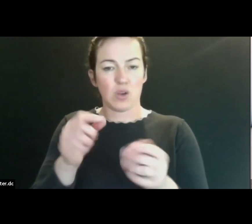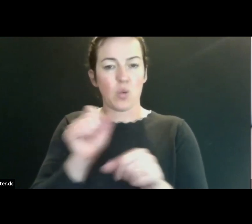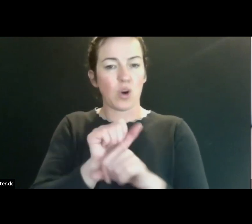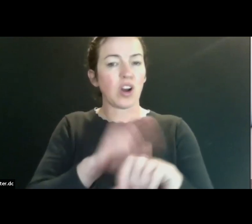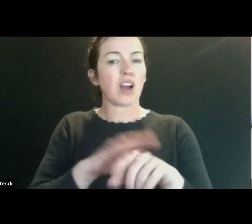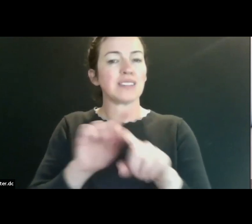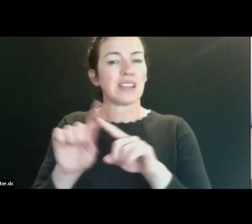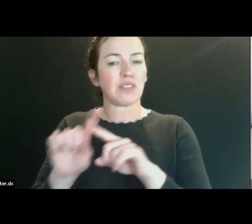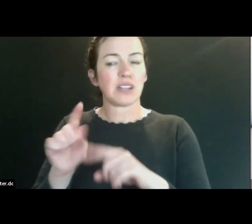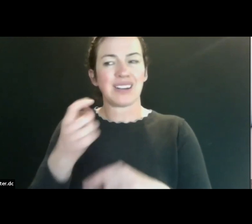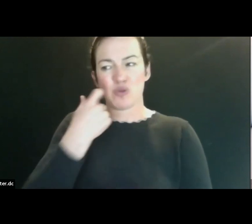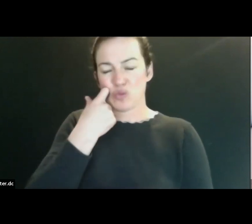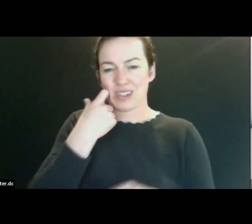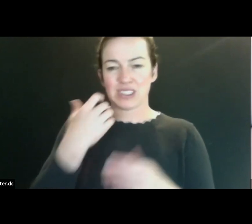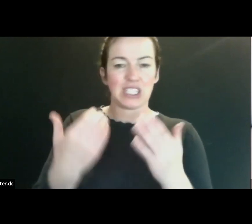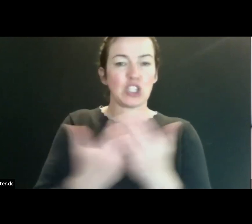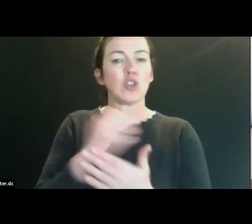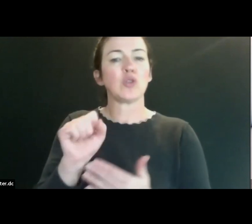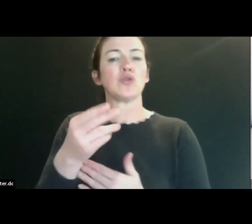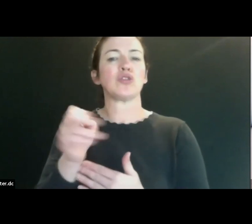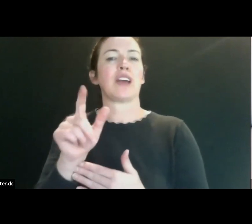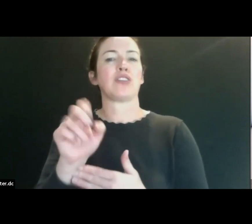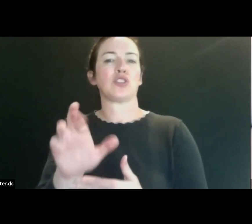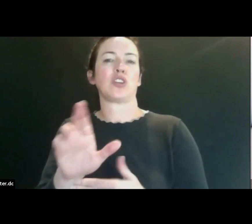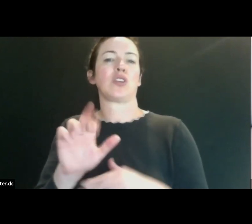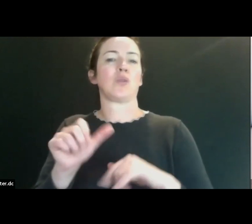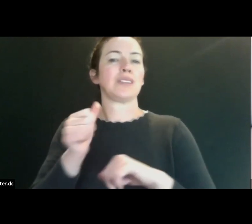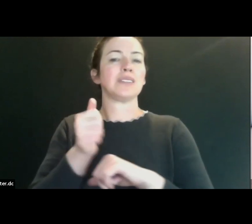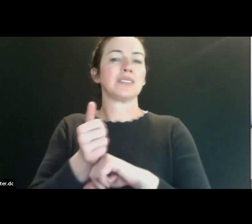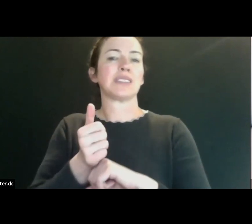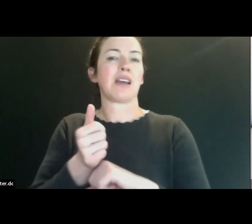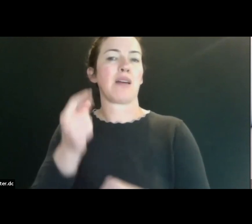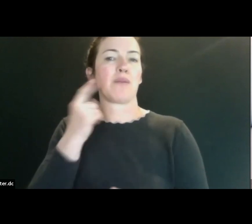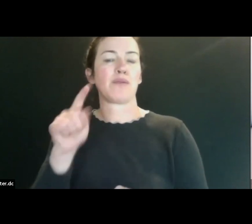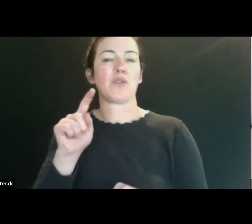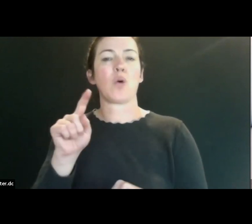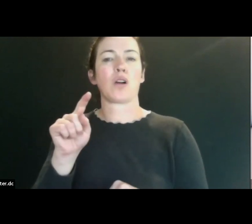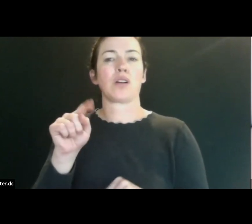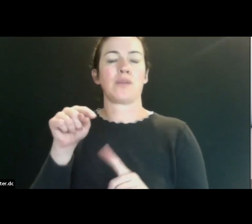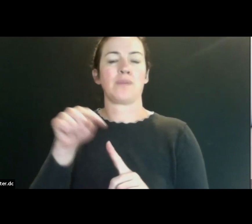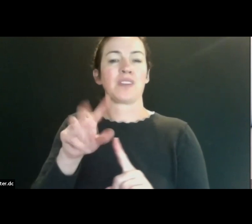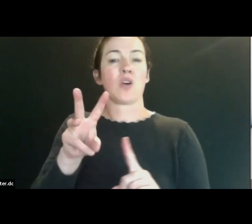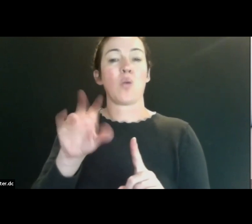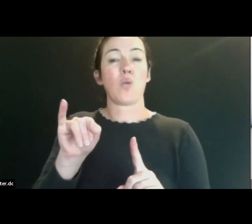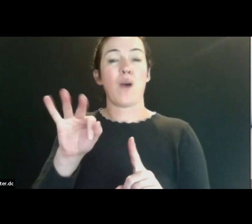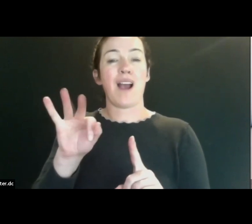things that we've just done in this new shelter is working on getting that that Wi-fi access,